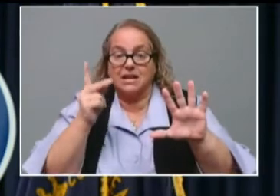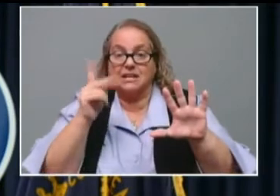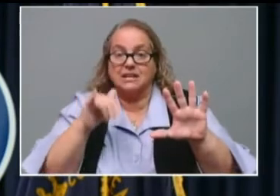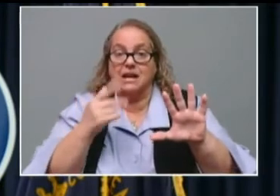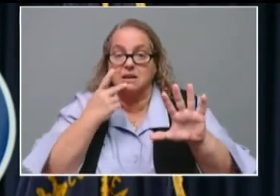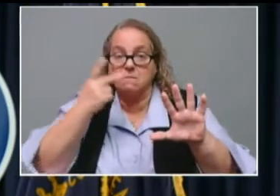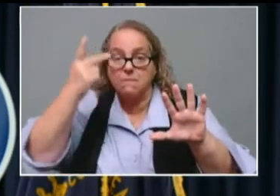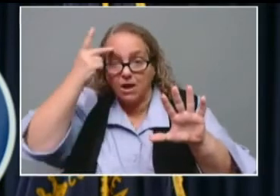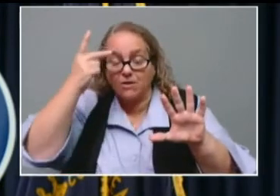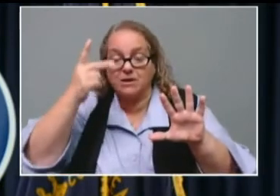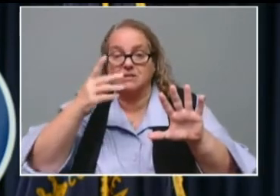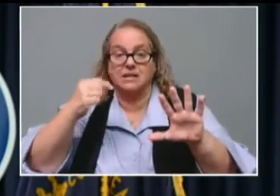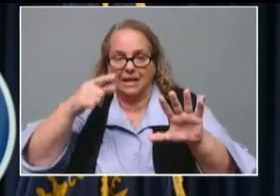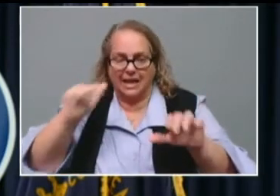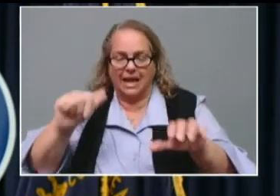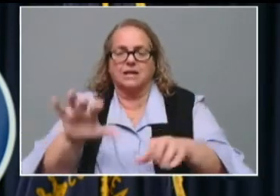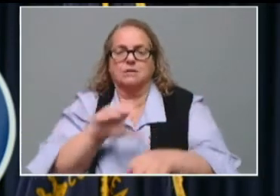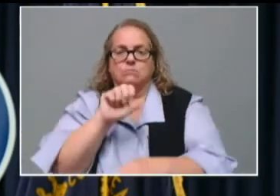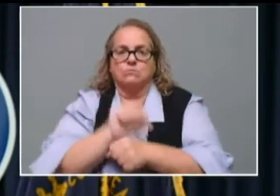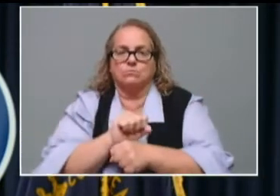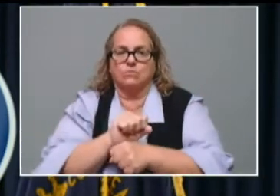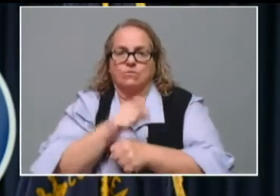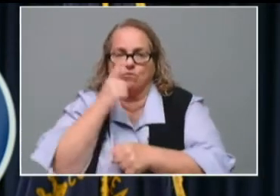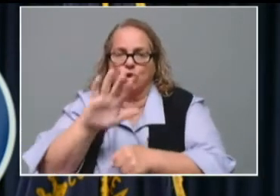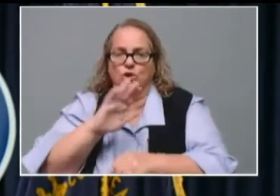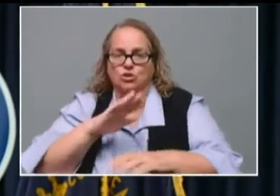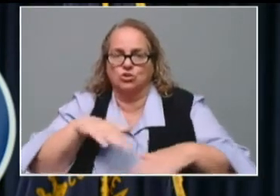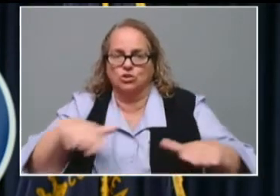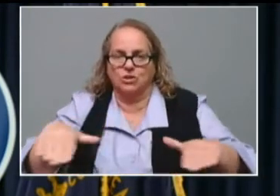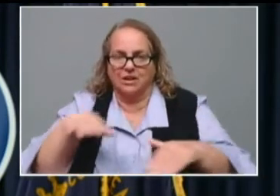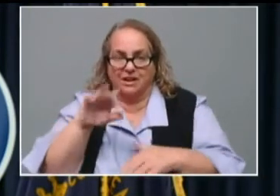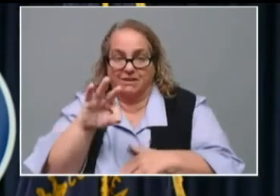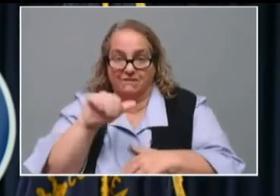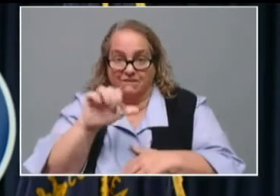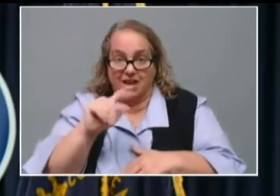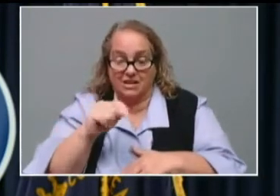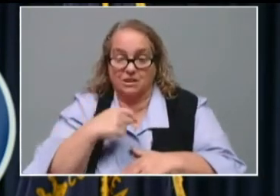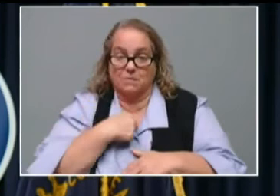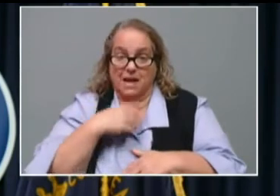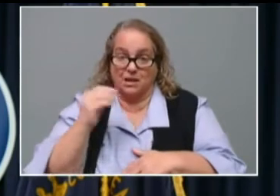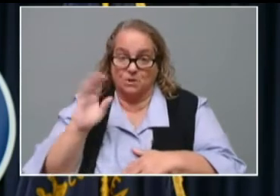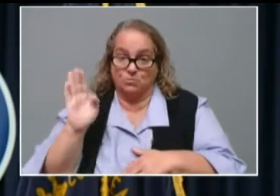appointment for their Children. In fact Britney and I just arranged for lila to